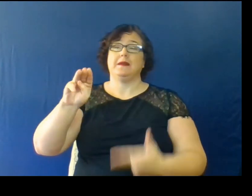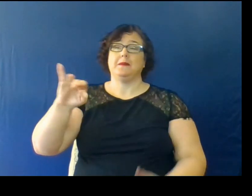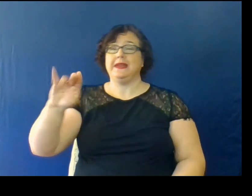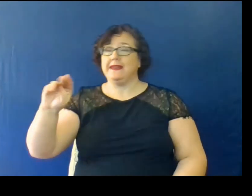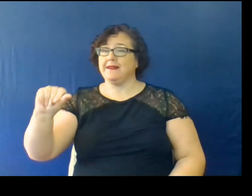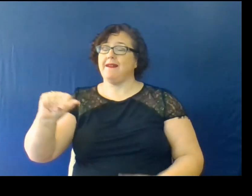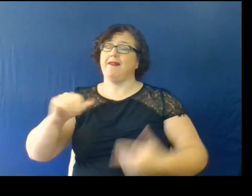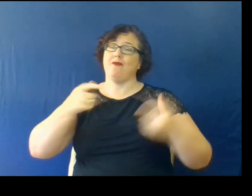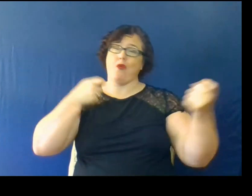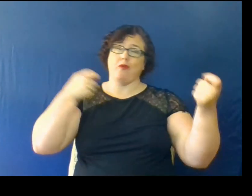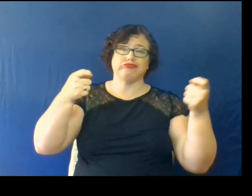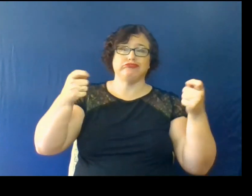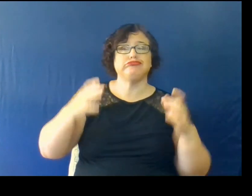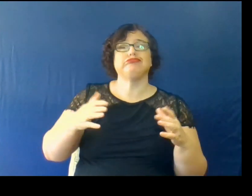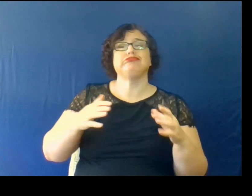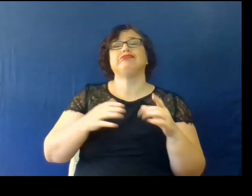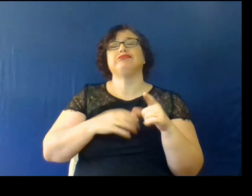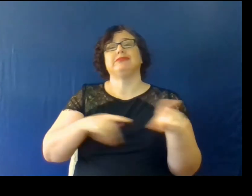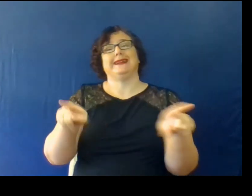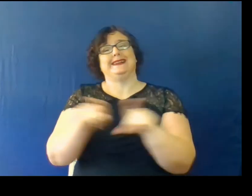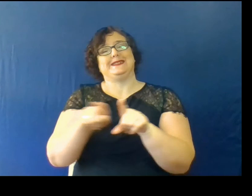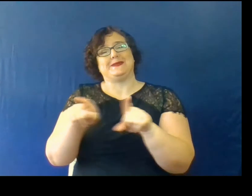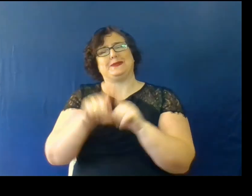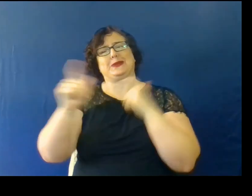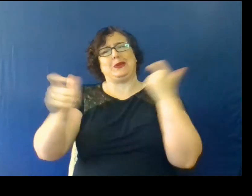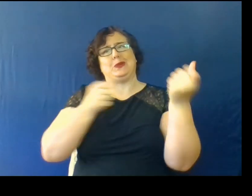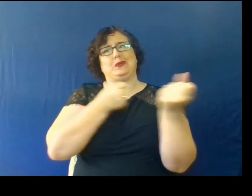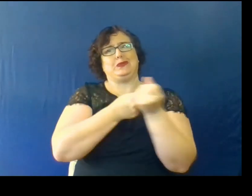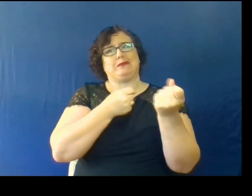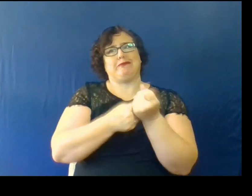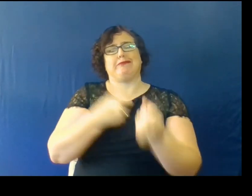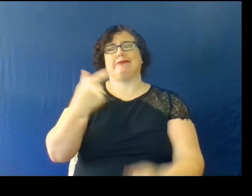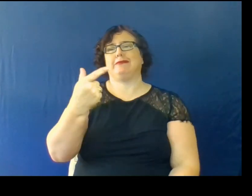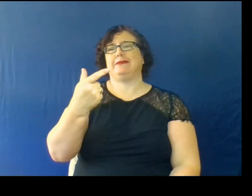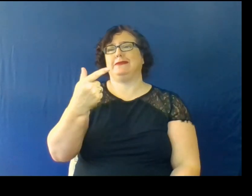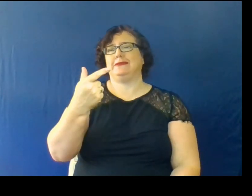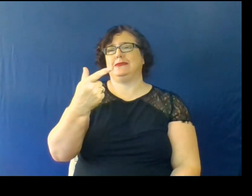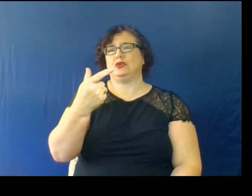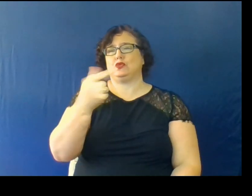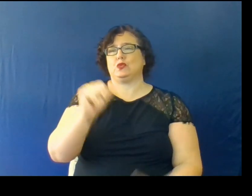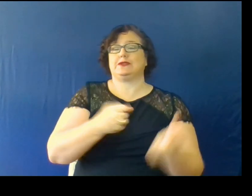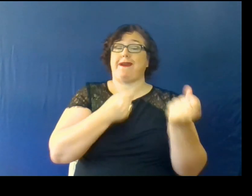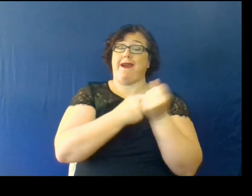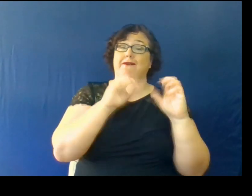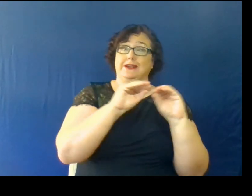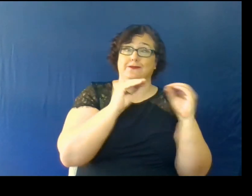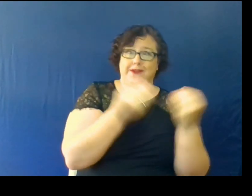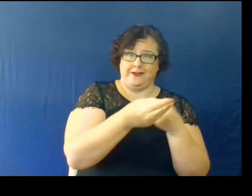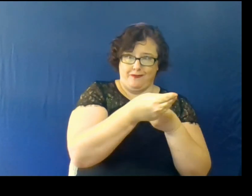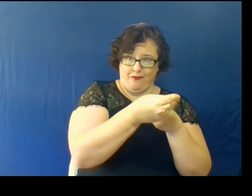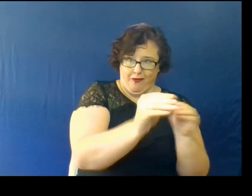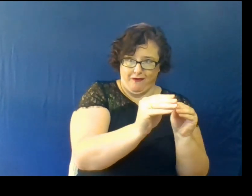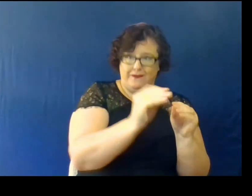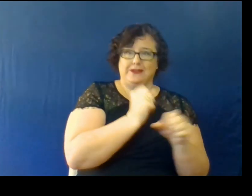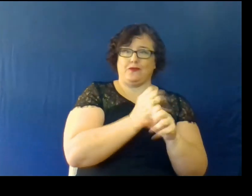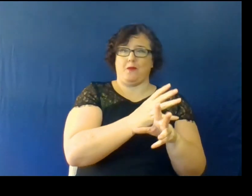and of course a huge shout out to Georgia Advocacy Office for making this webinar accessible.